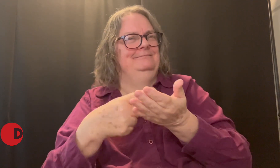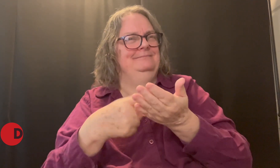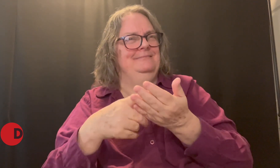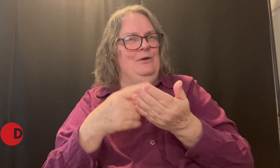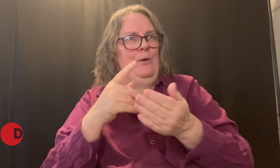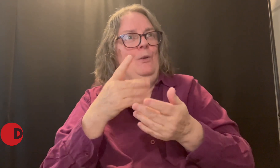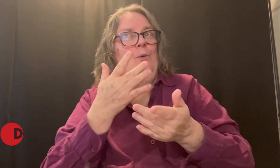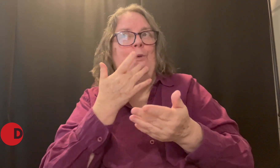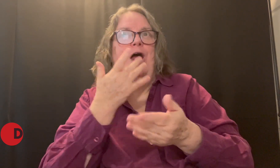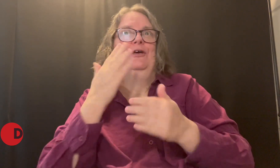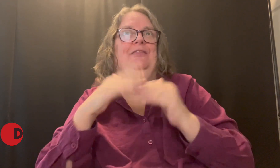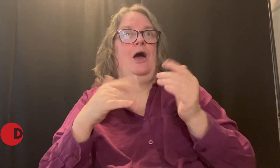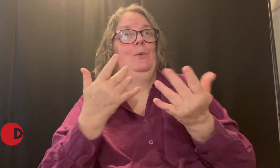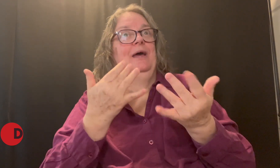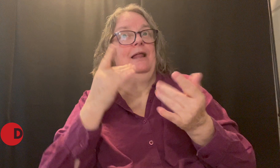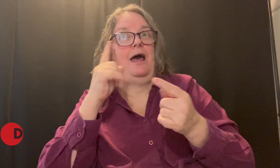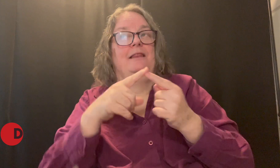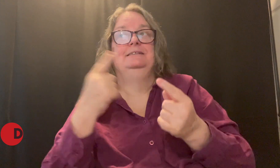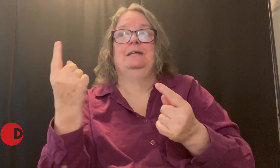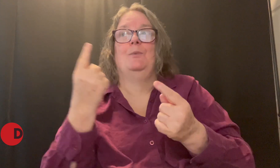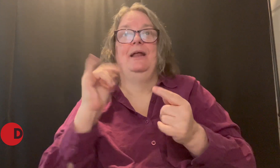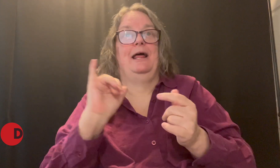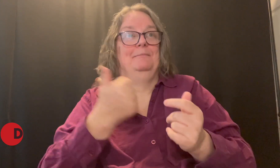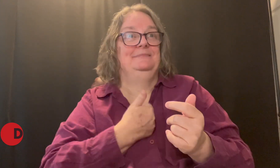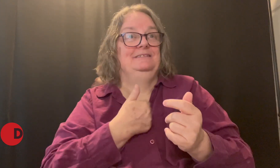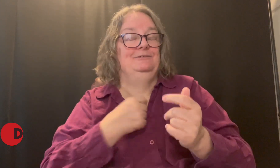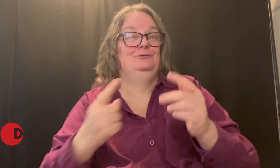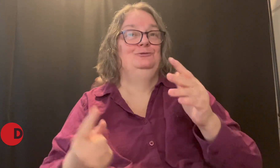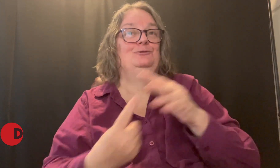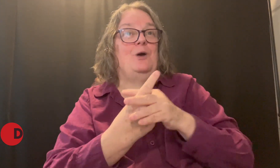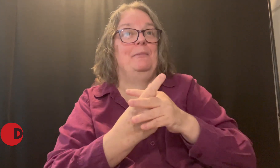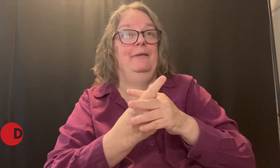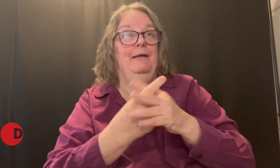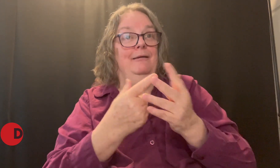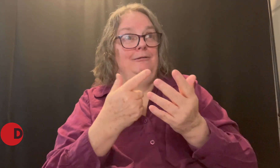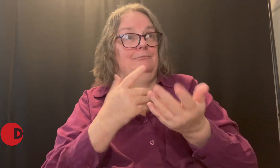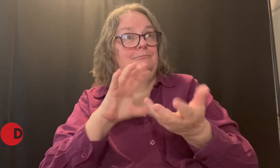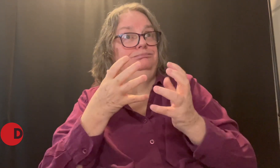why don't you bring this up in discussion? Rather than wait until someone